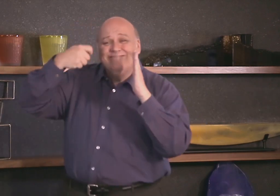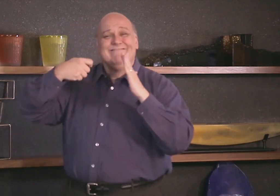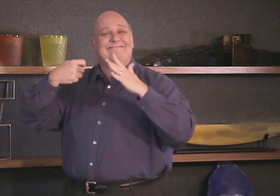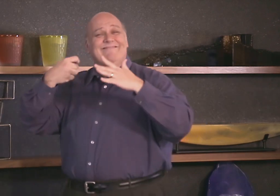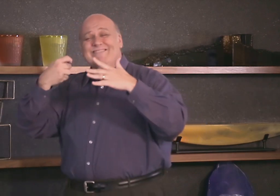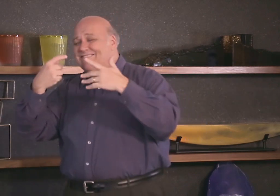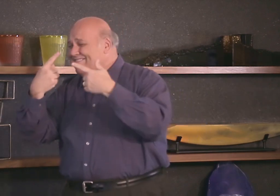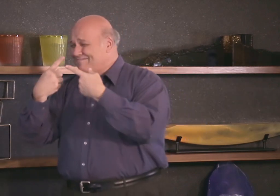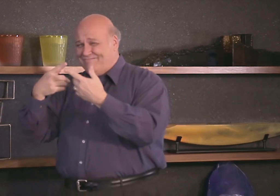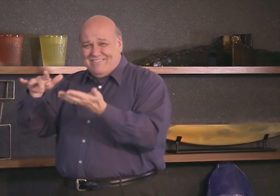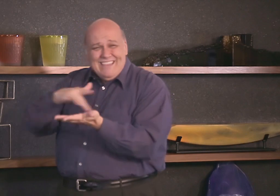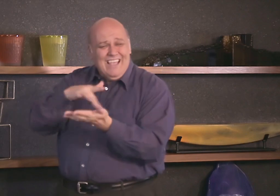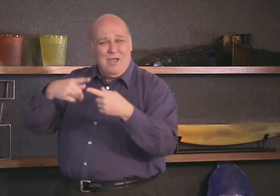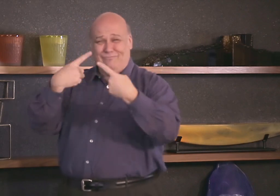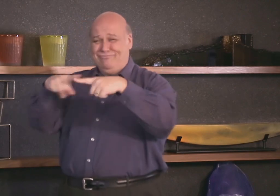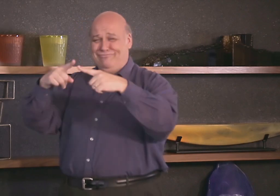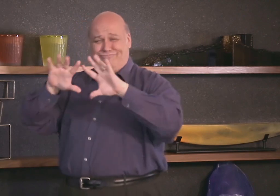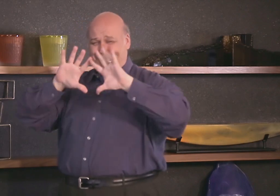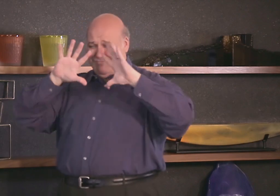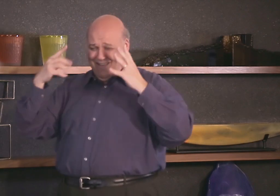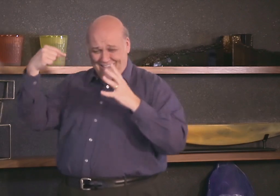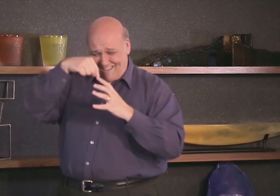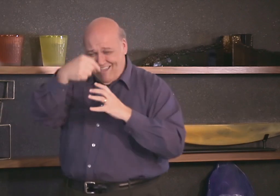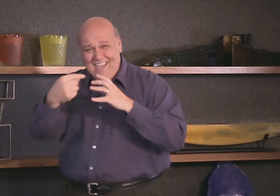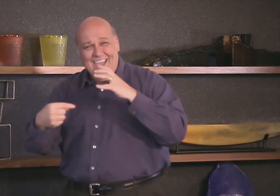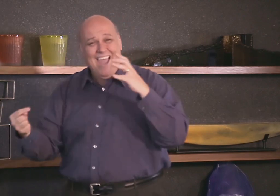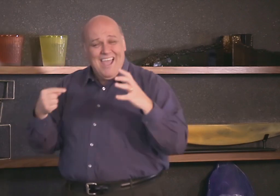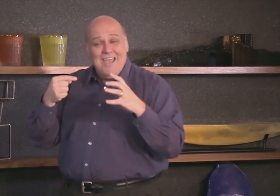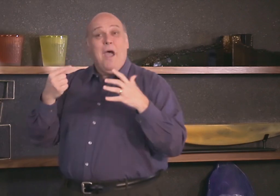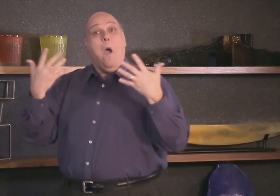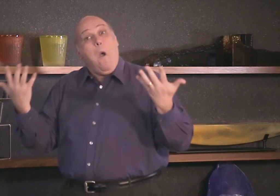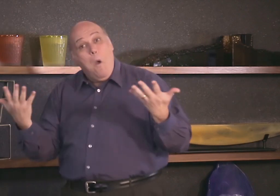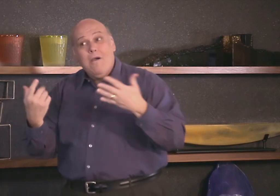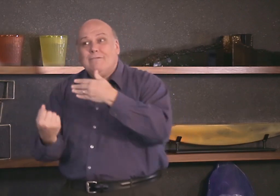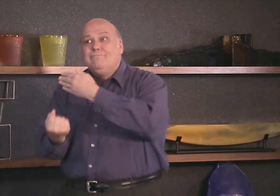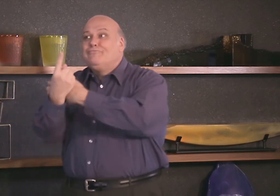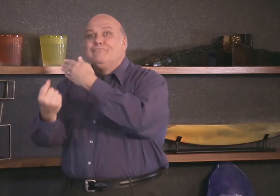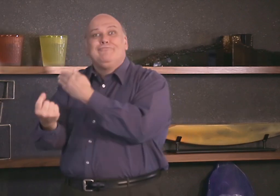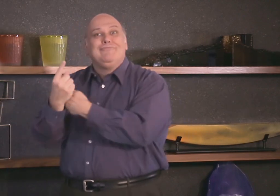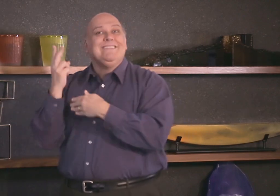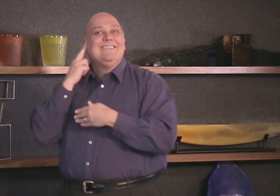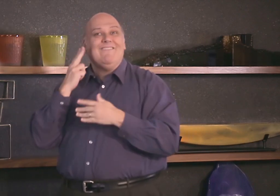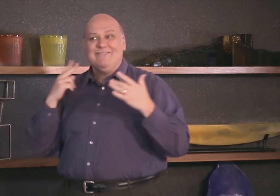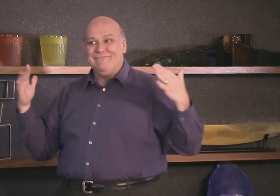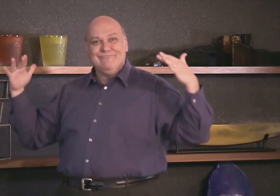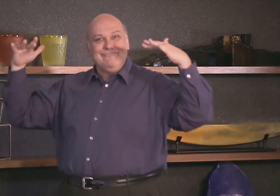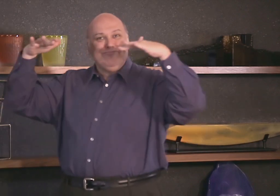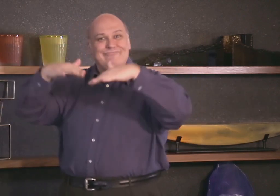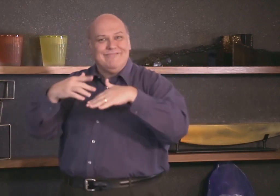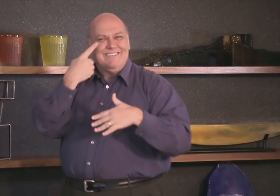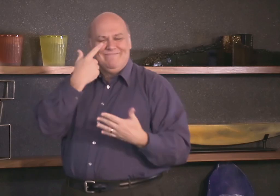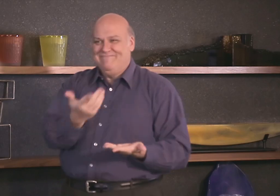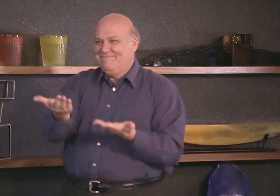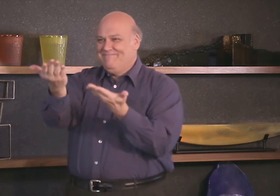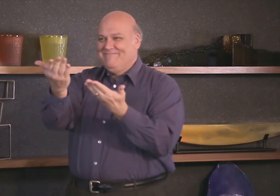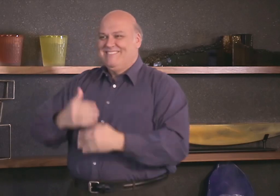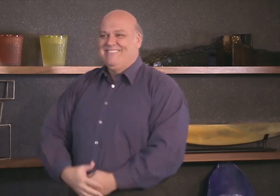dance and so forth... with so much happening around the world and deaf happenings! Here are today's stories.